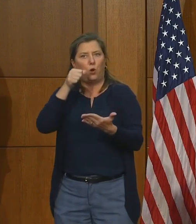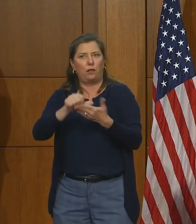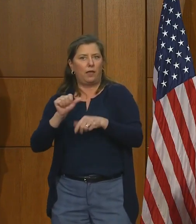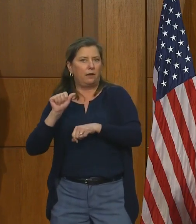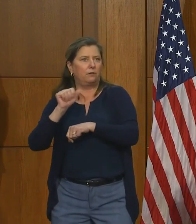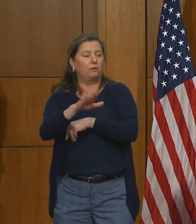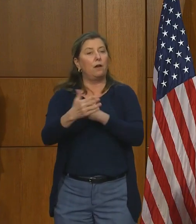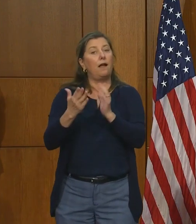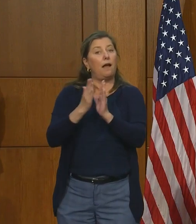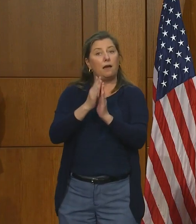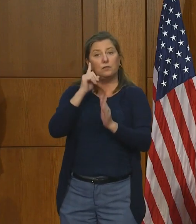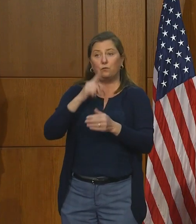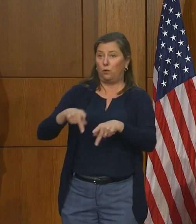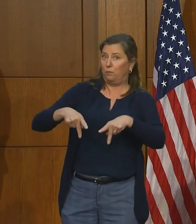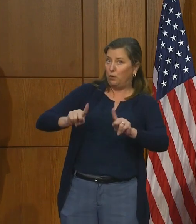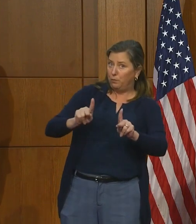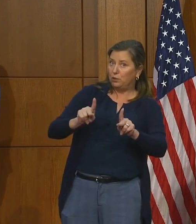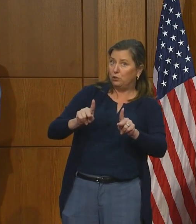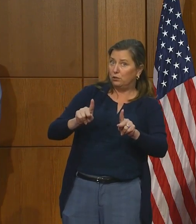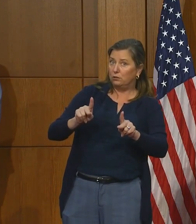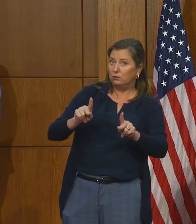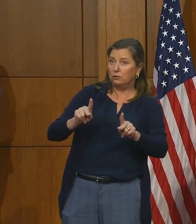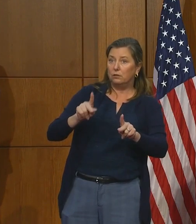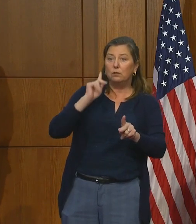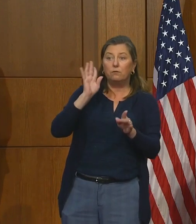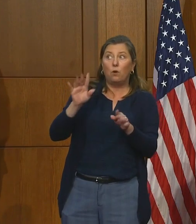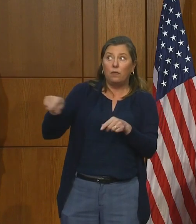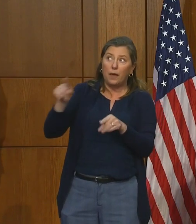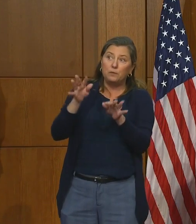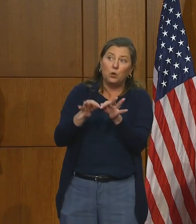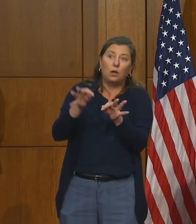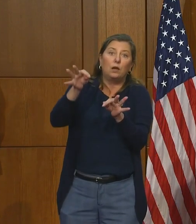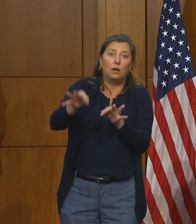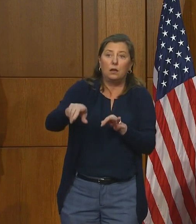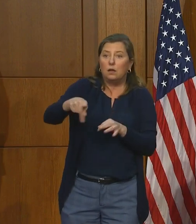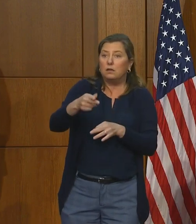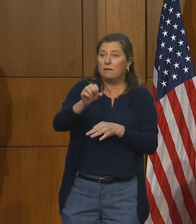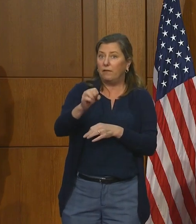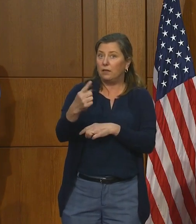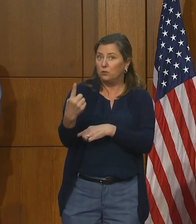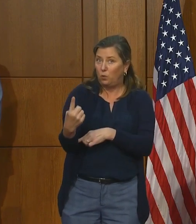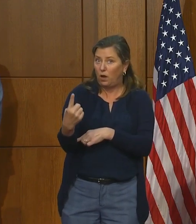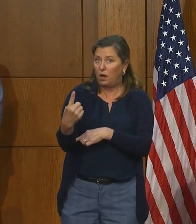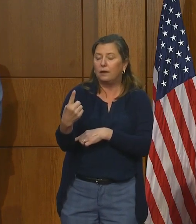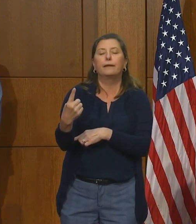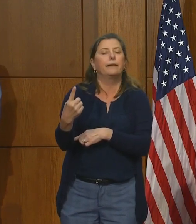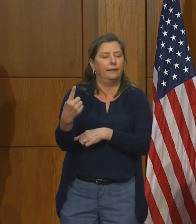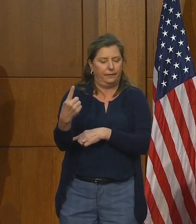THE STATE AND SO I EVERY OF AS YOU HEARD ON WEDNESDAY WE HAD THE LEADERSHIP FROM VIRGINIA